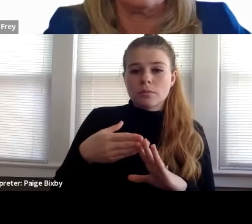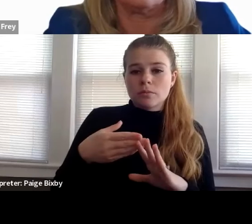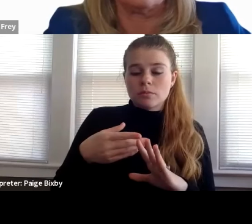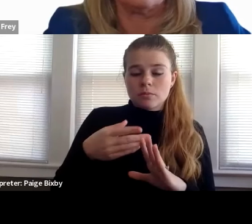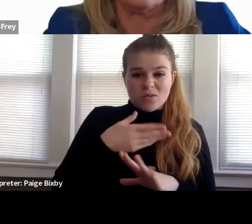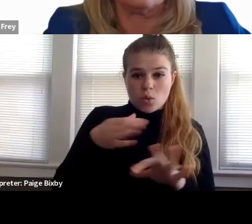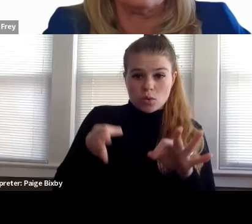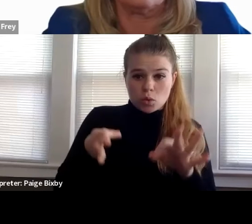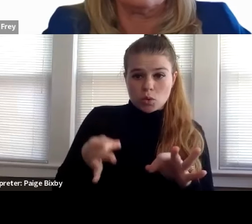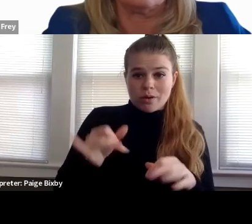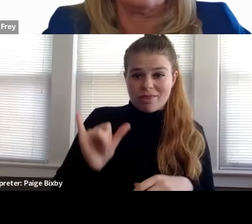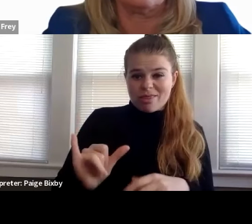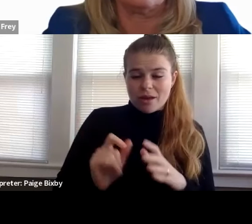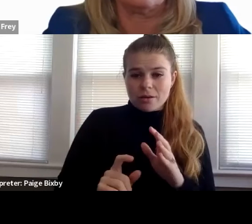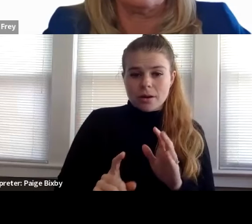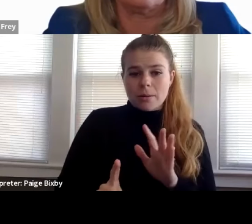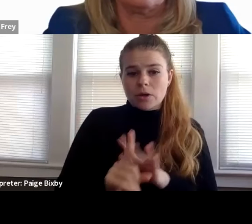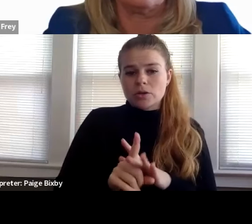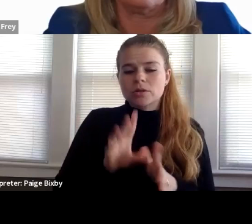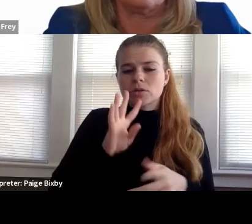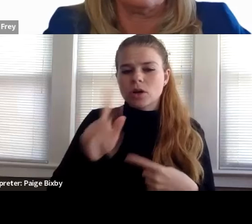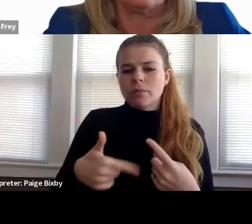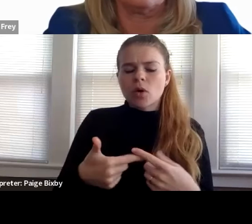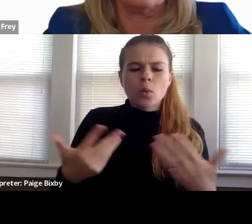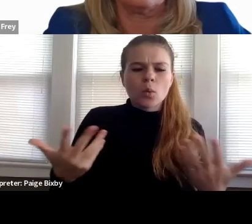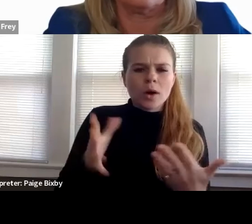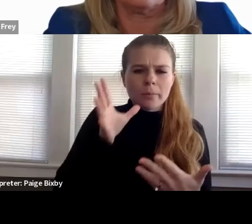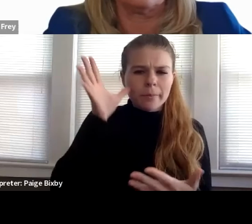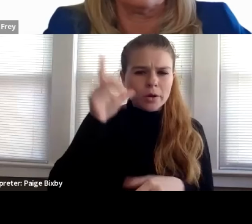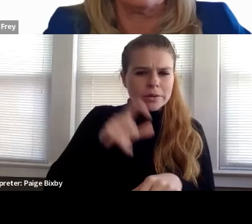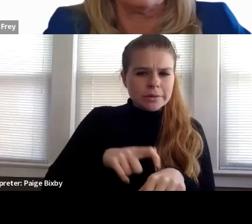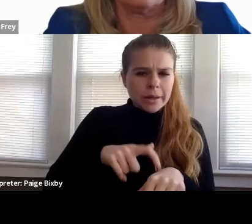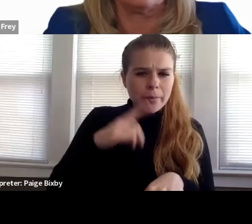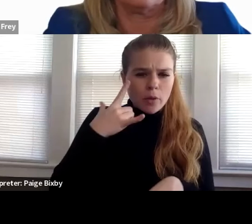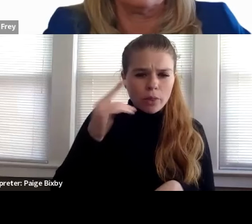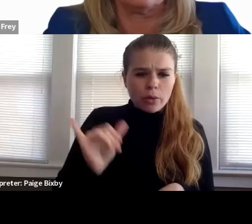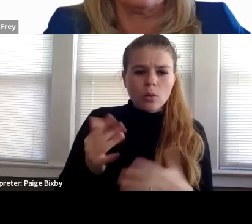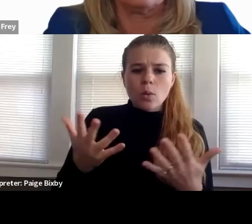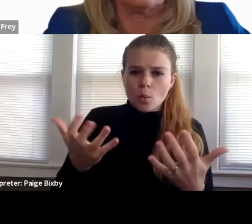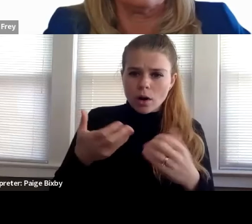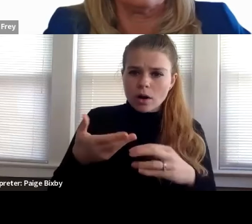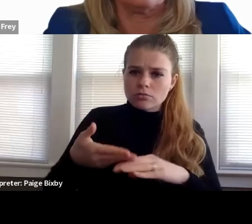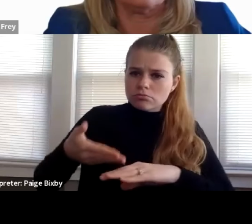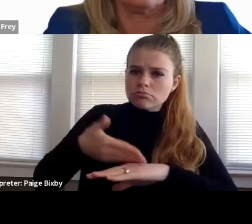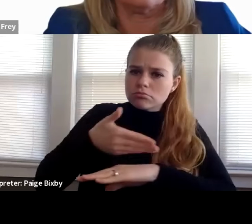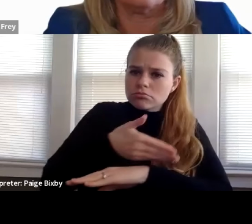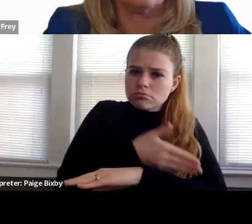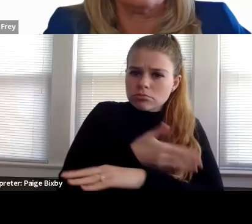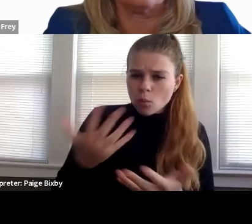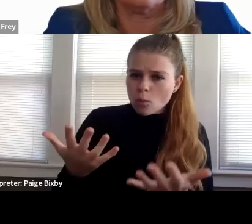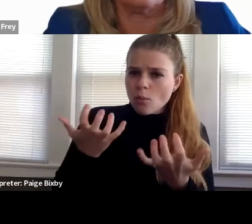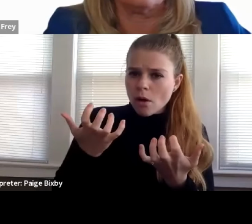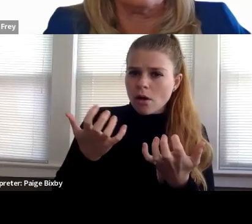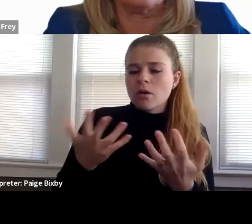is talk about what's the parenting time gonna look like. Now we'd like to keep getting better and better at that. We'd love to be able to have foster parents